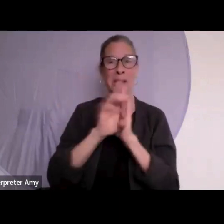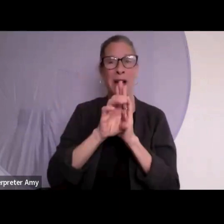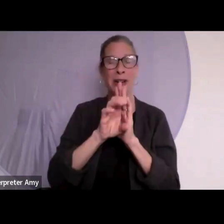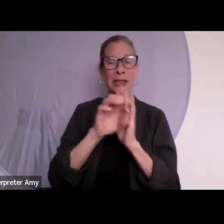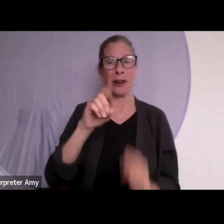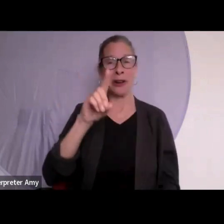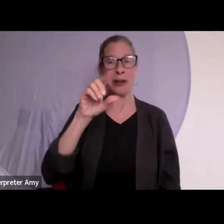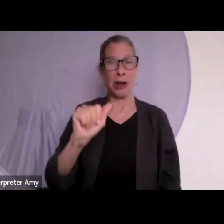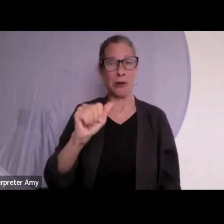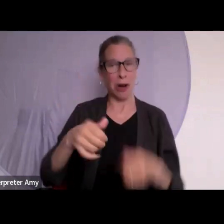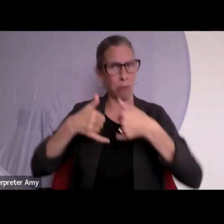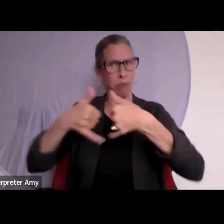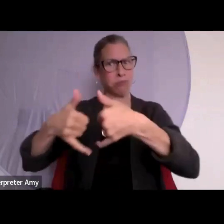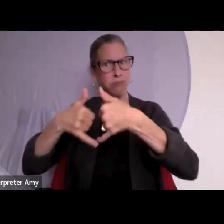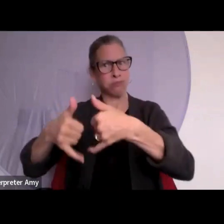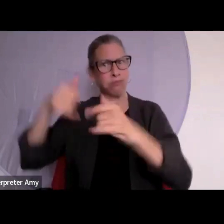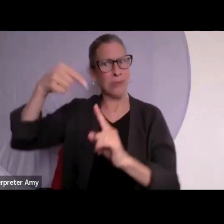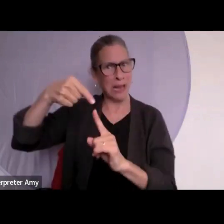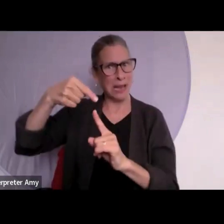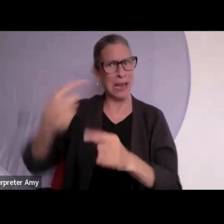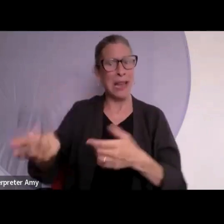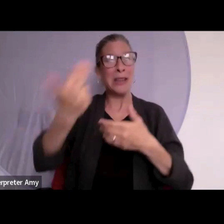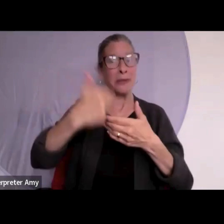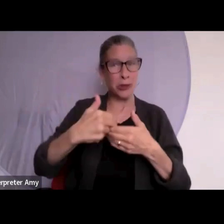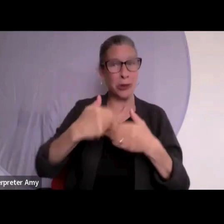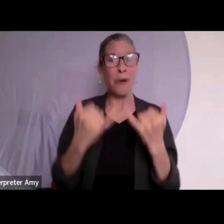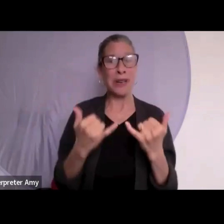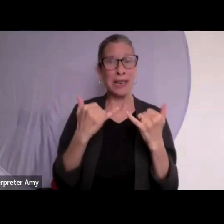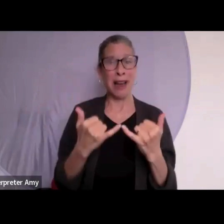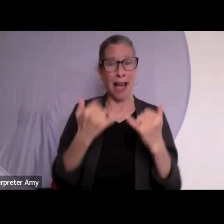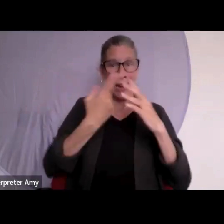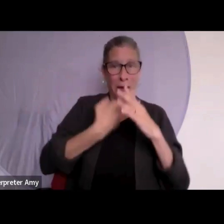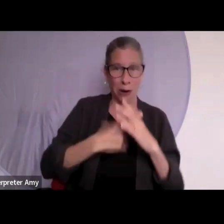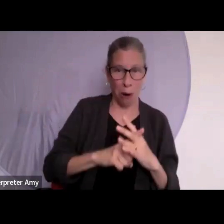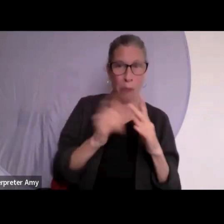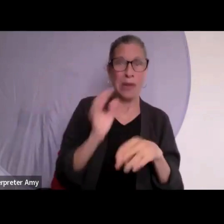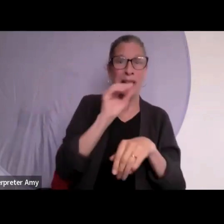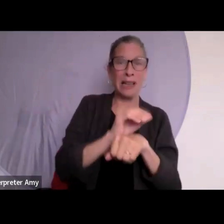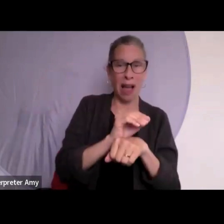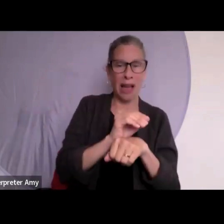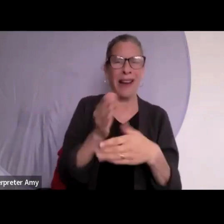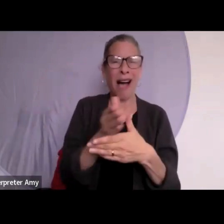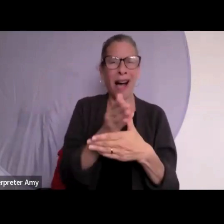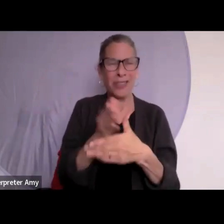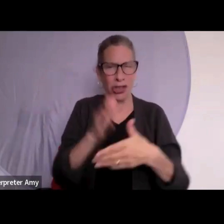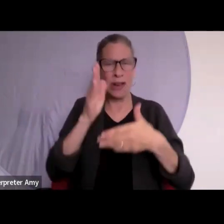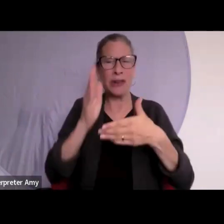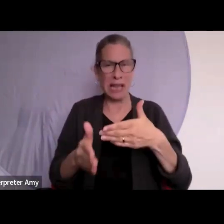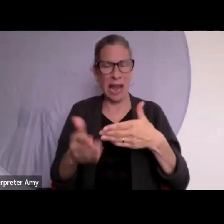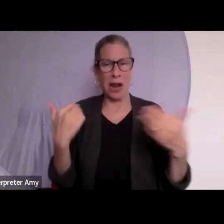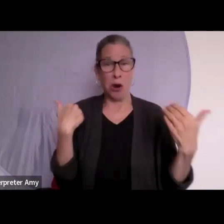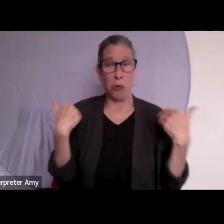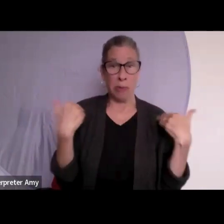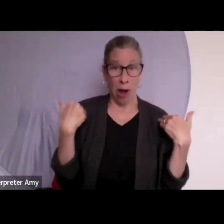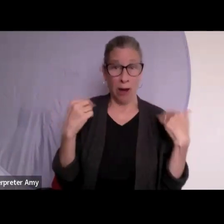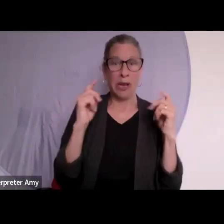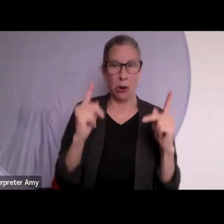CODA and he's going to be with us tonight at our opening night. I'll share everything at the end, remind me at the end to share all the information for those who